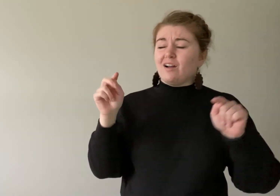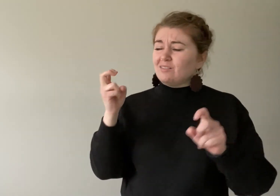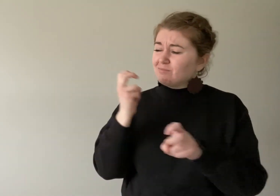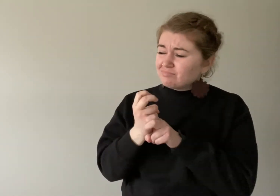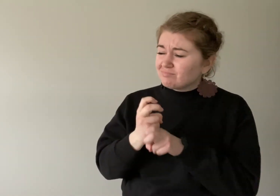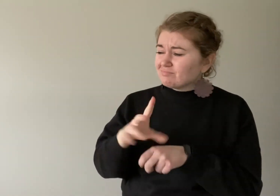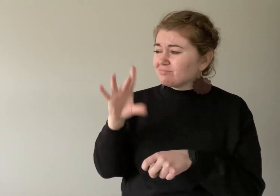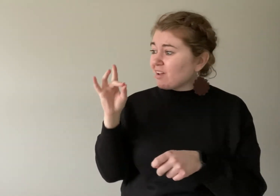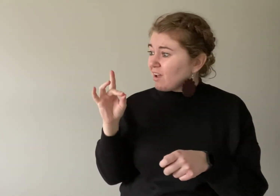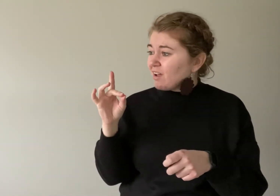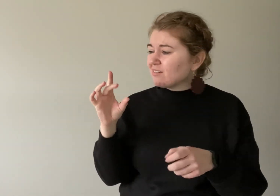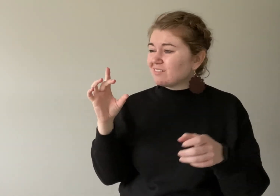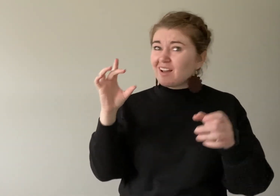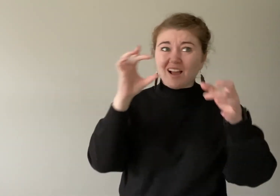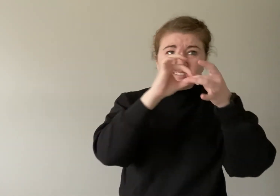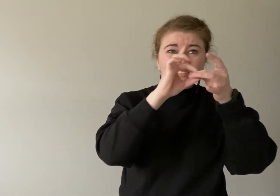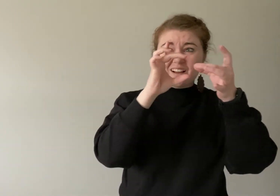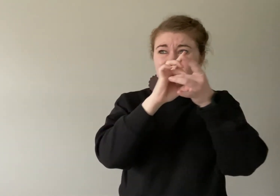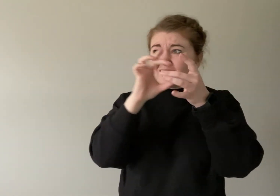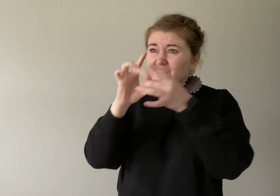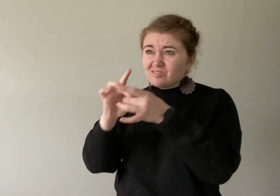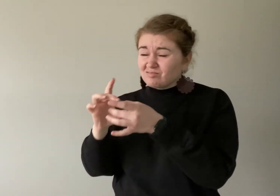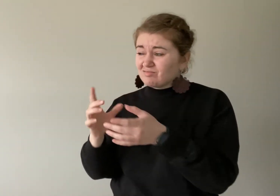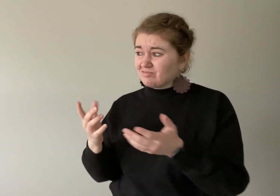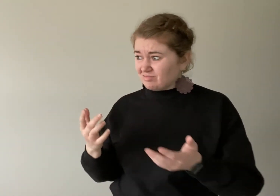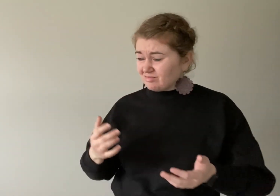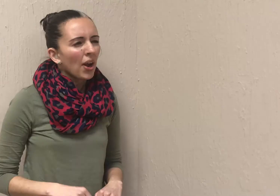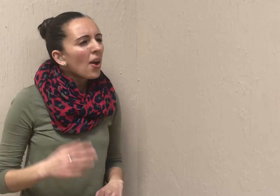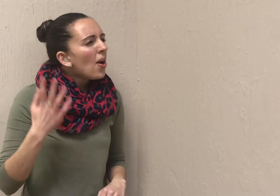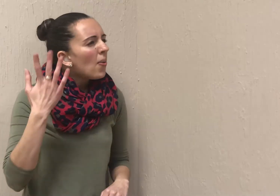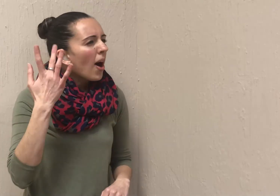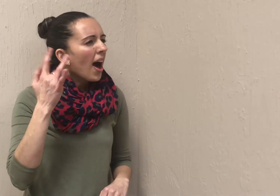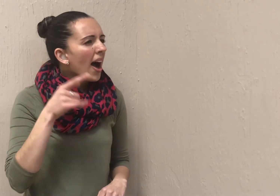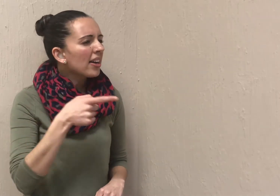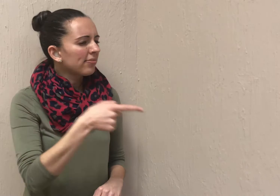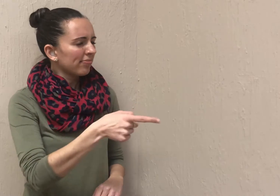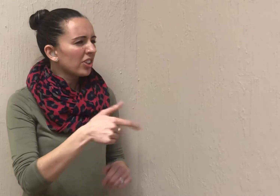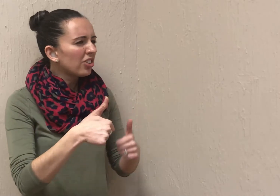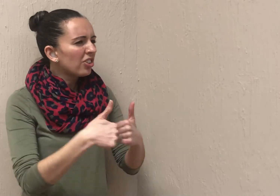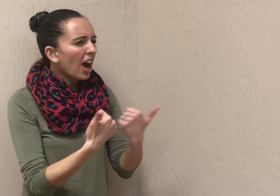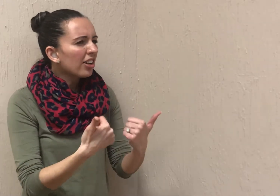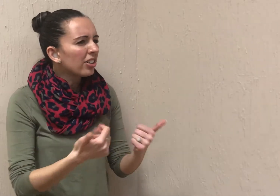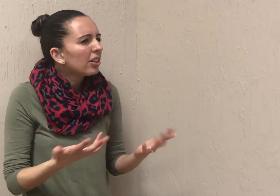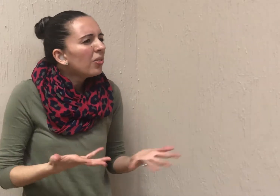Deaf Youth across Canada across all Provinces. Why? What is the challenge?